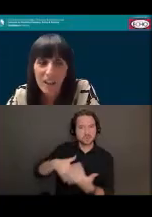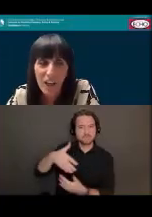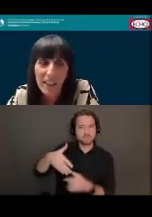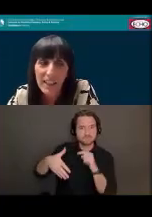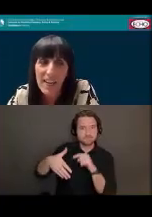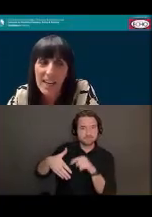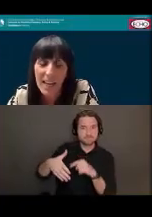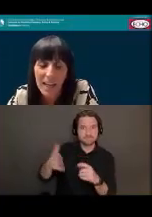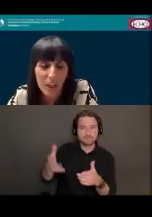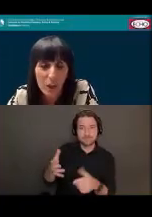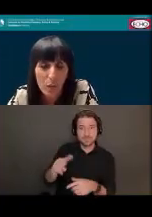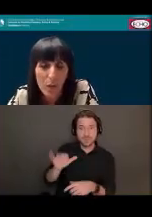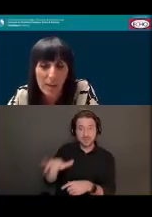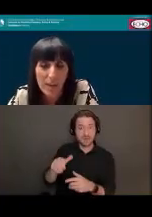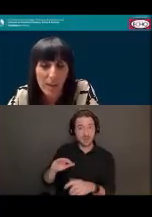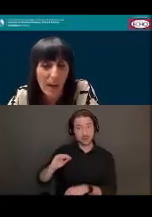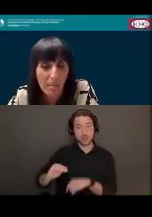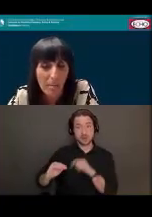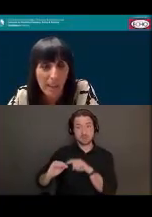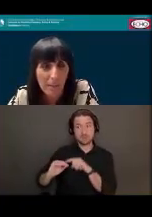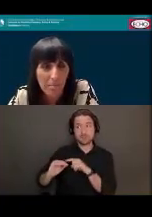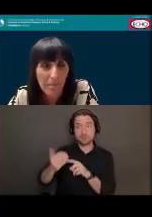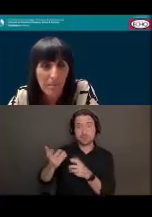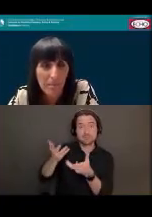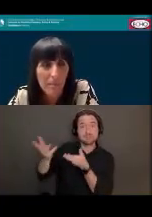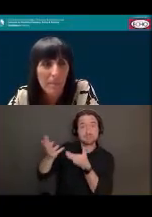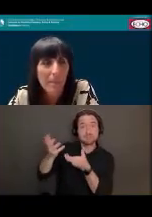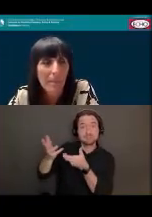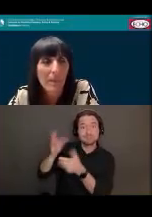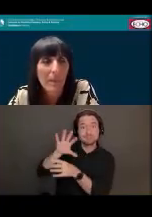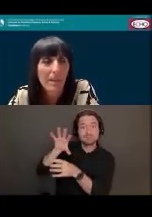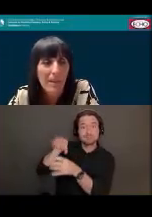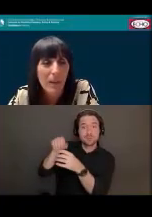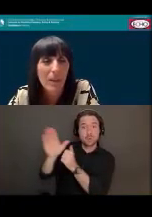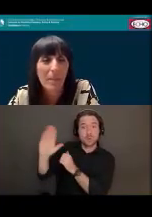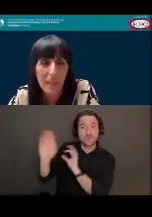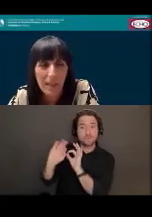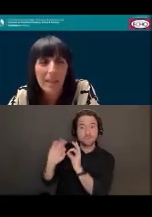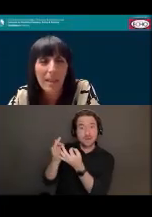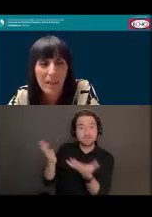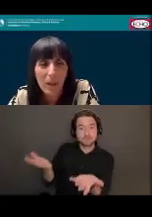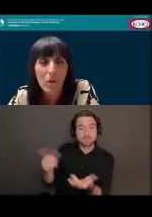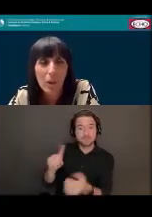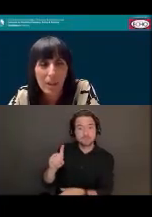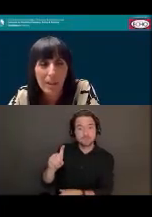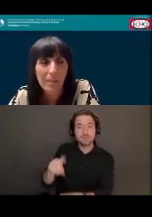child engaged with their family. So somebody else said social